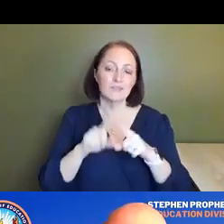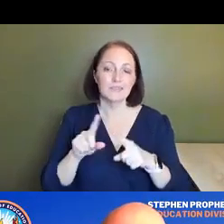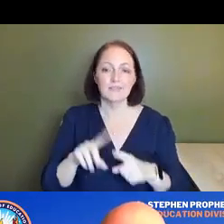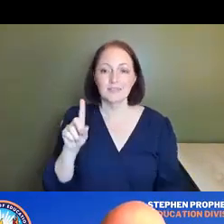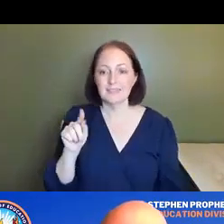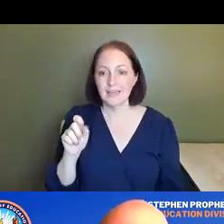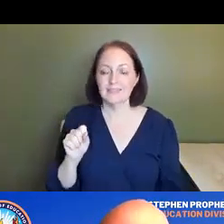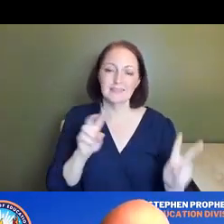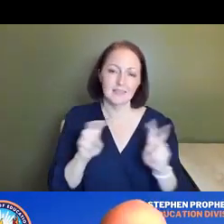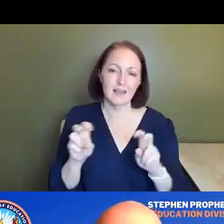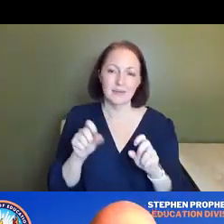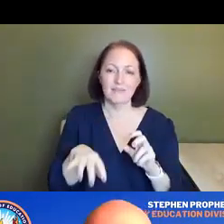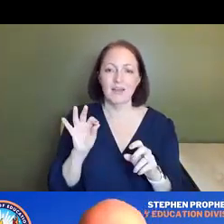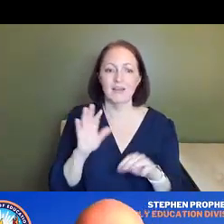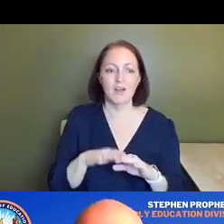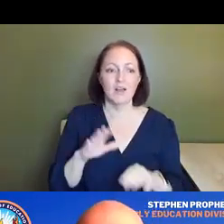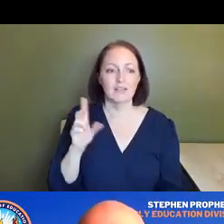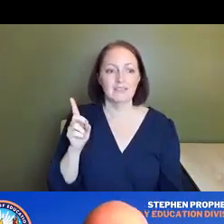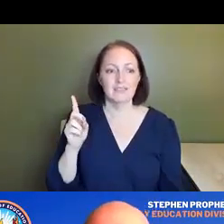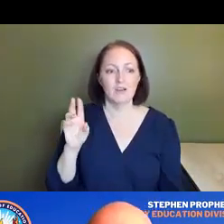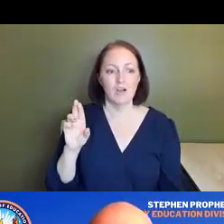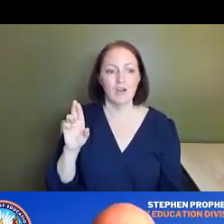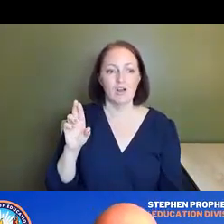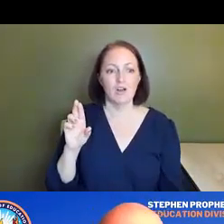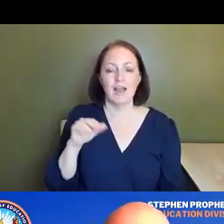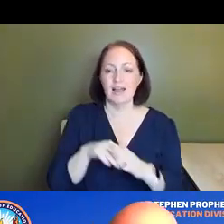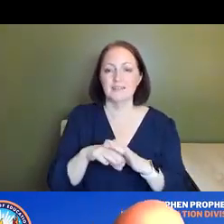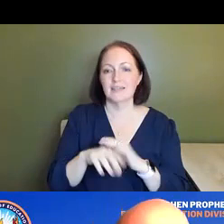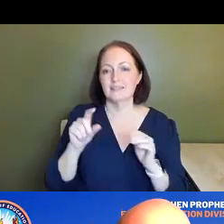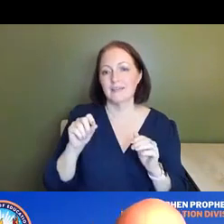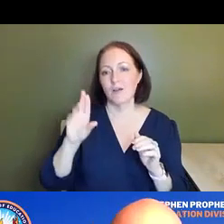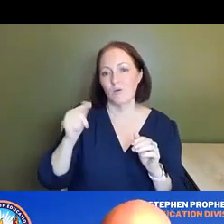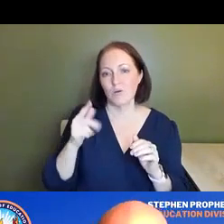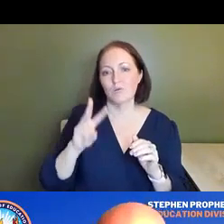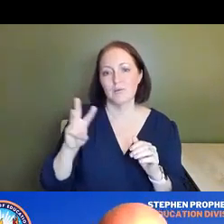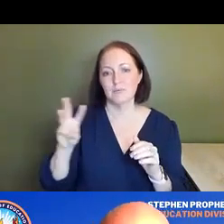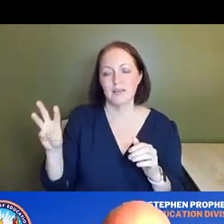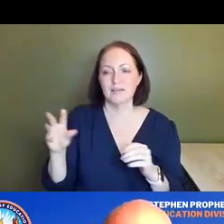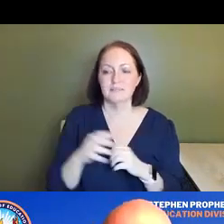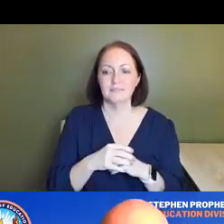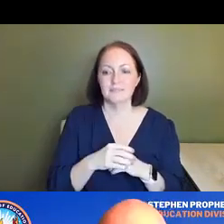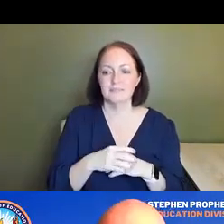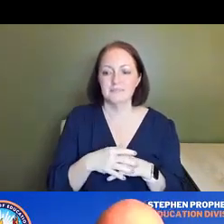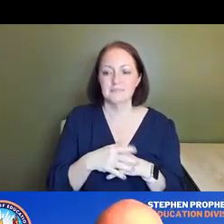can be found on the http://www.draccess.org website which I believe we will drop in the